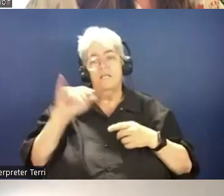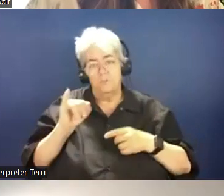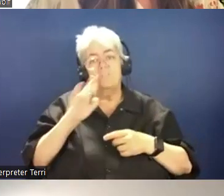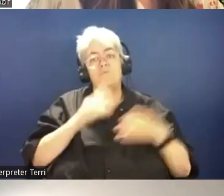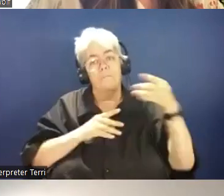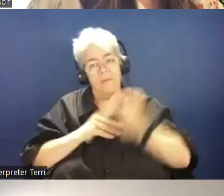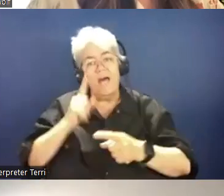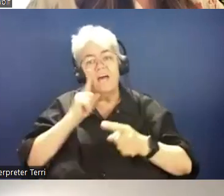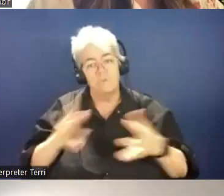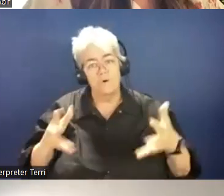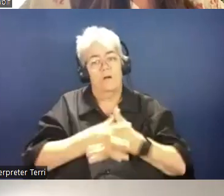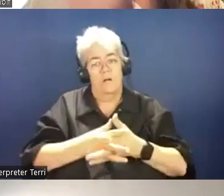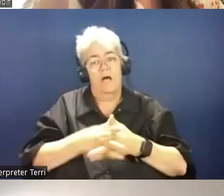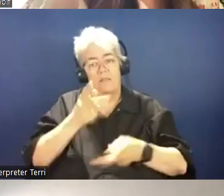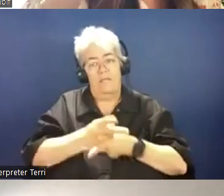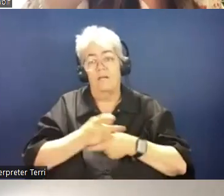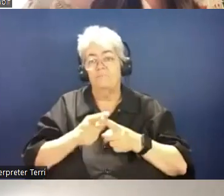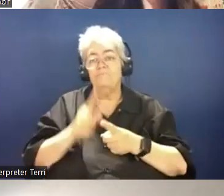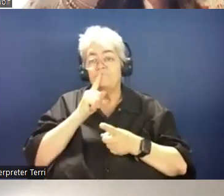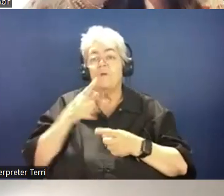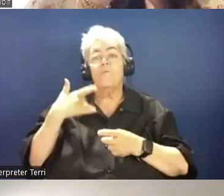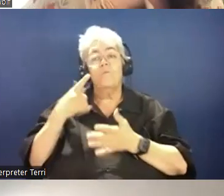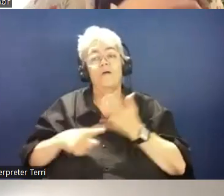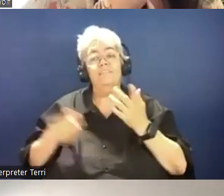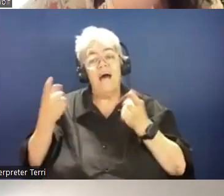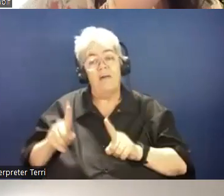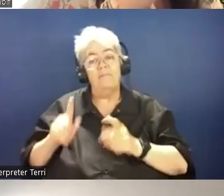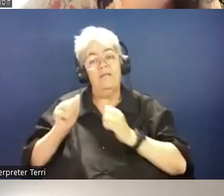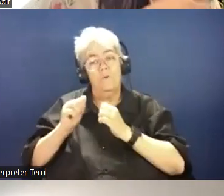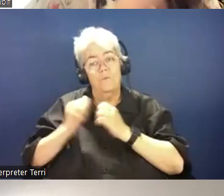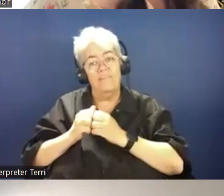So you'll see the trend was is to, you know, to make sure the legal protections are high enough,